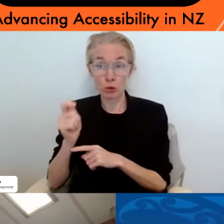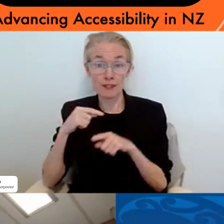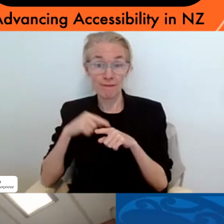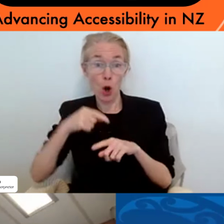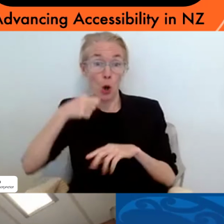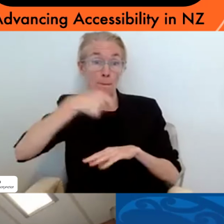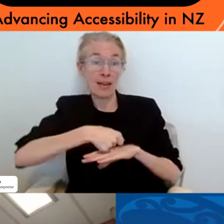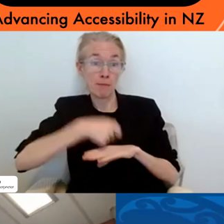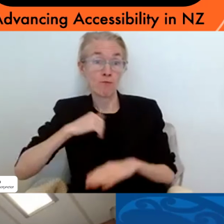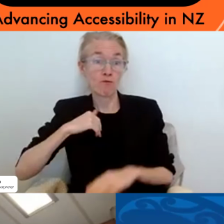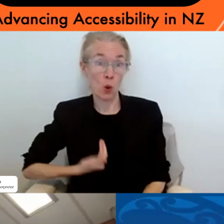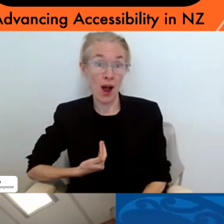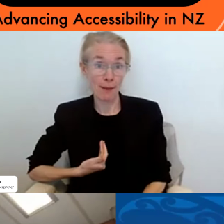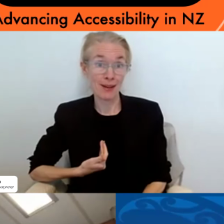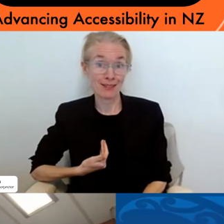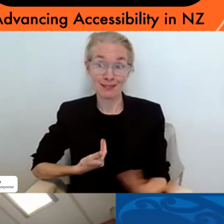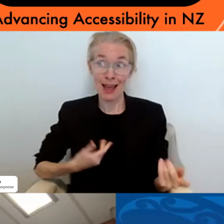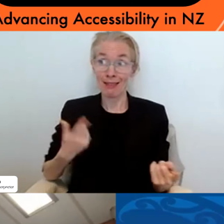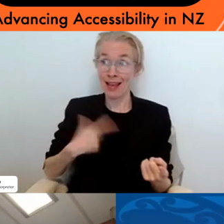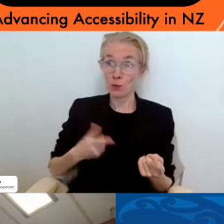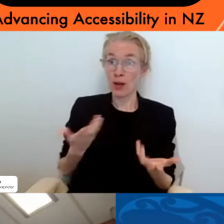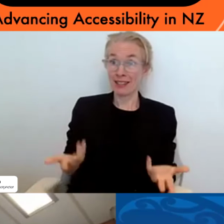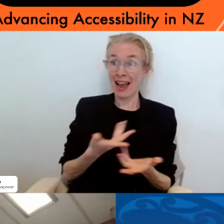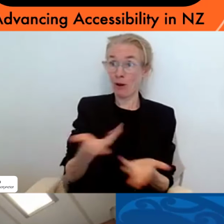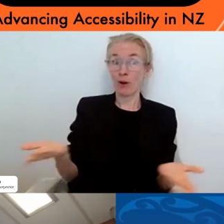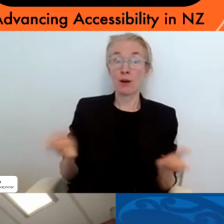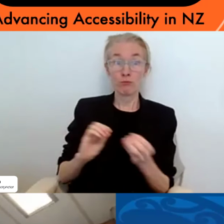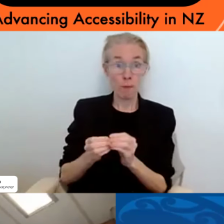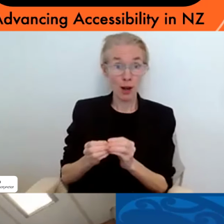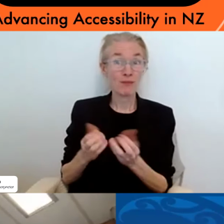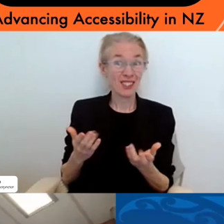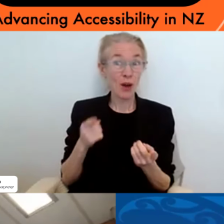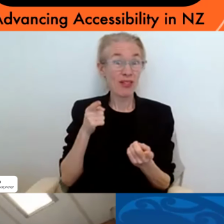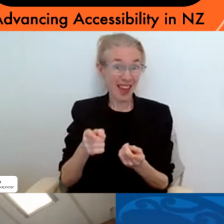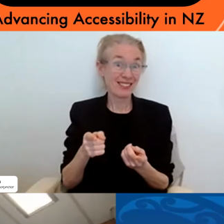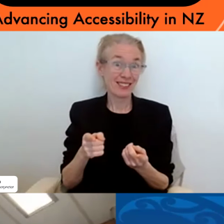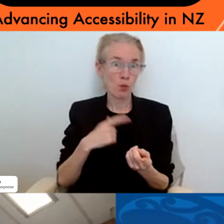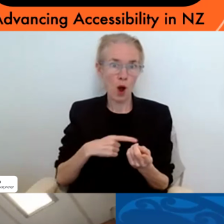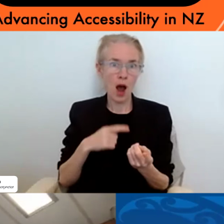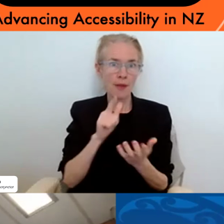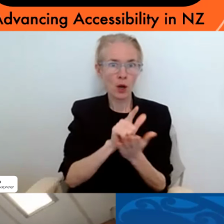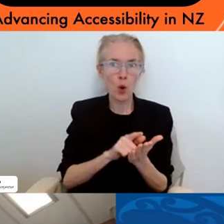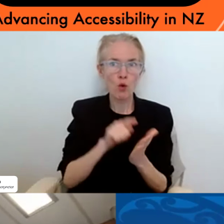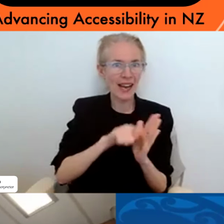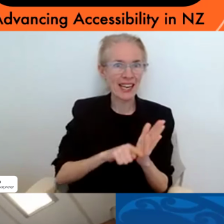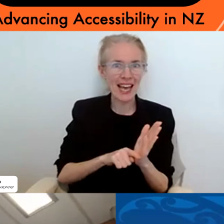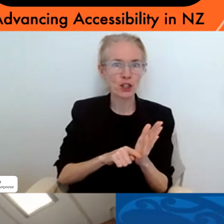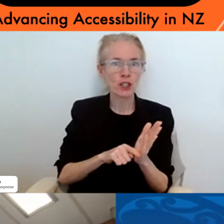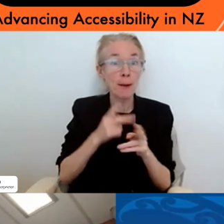of what we're doing, and that's the big critique about what are we actually doing. I talked about we should be thinking about rights